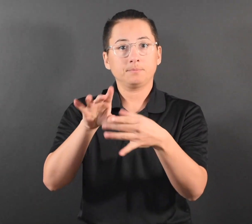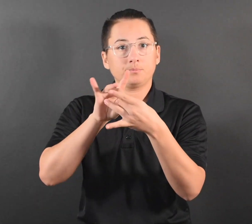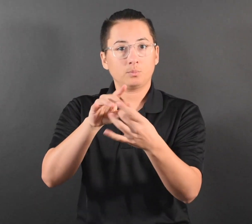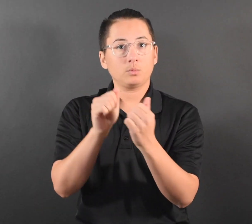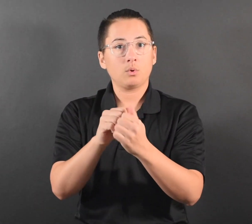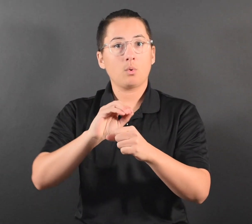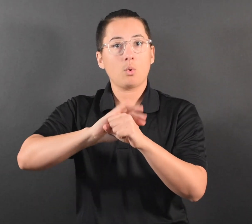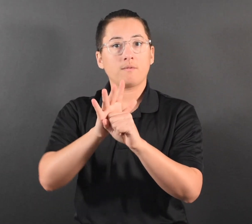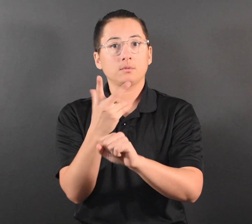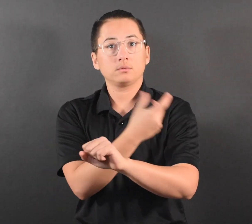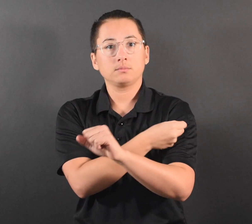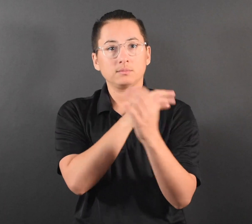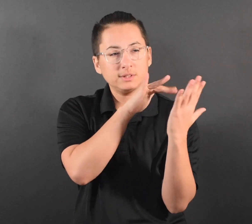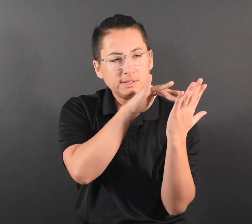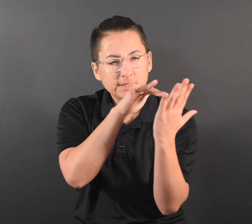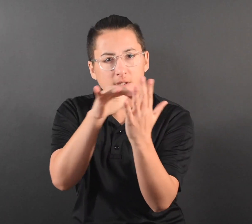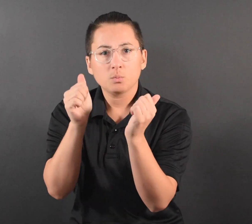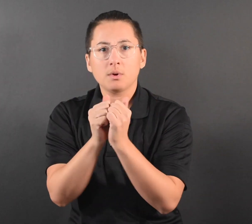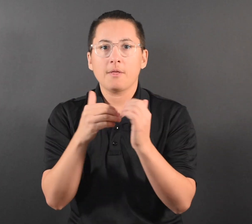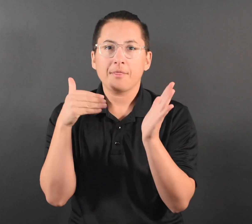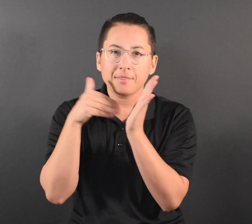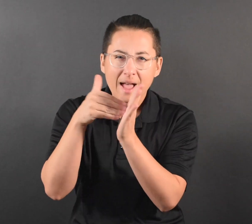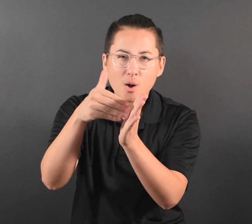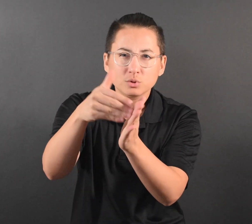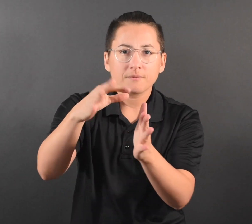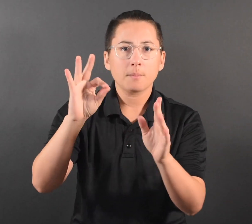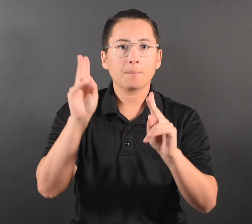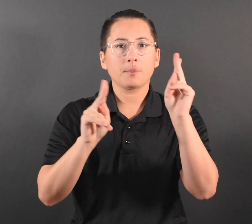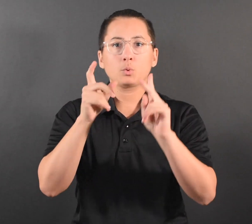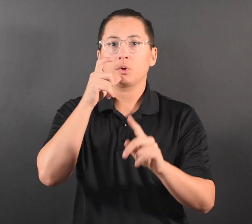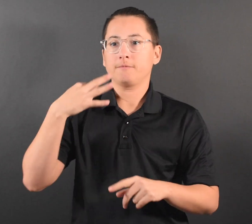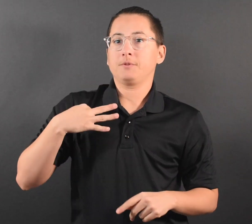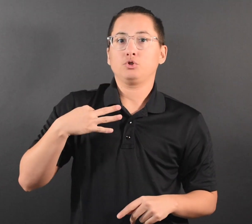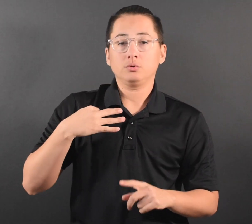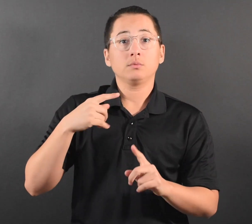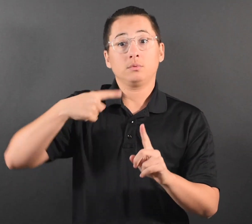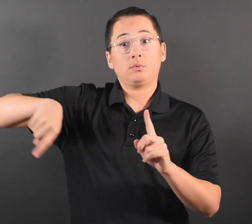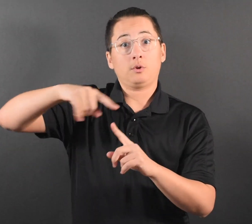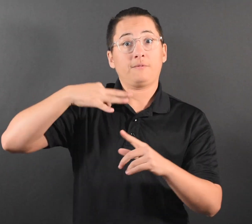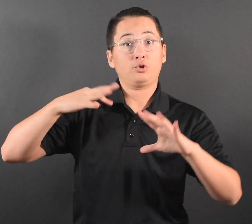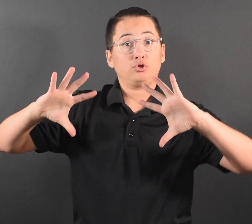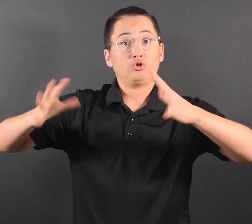All COVID-19 vaccines were studied with tens of thousands of volunteers of different ages,